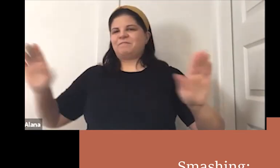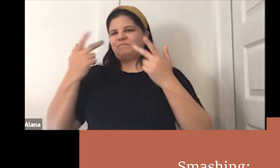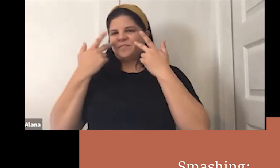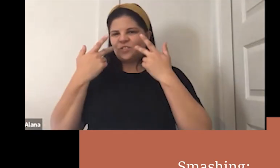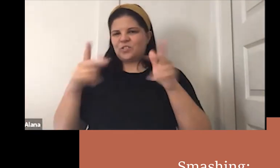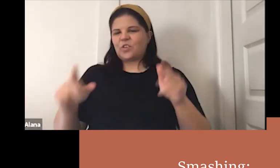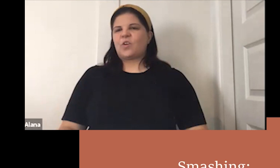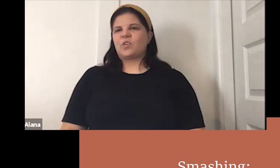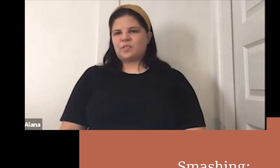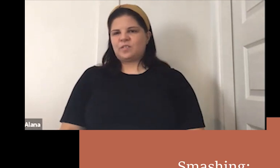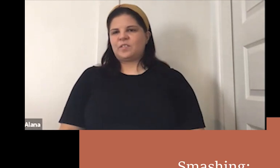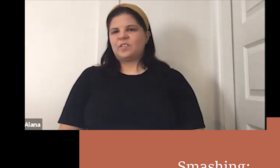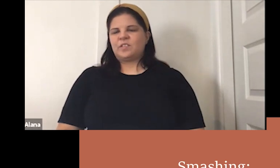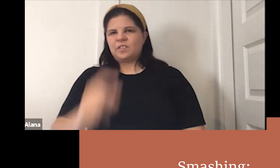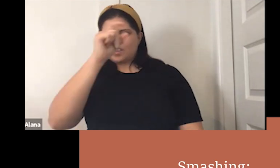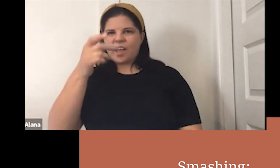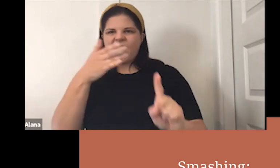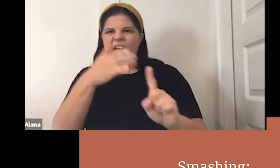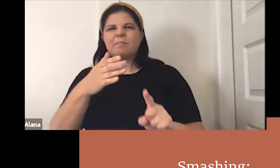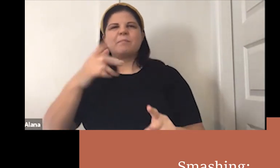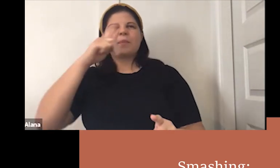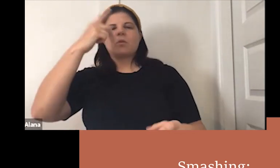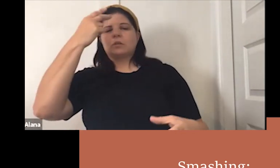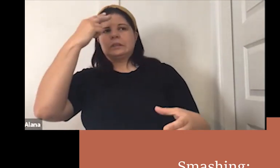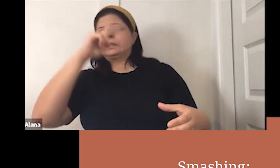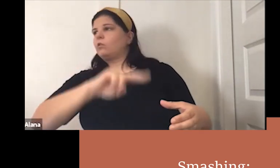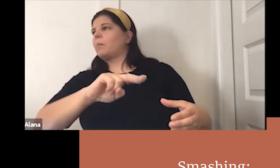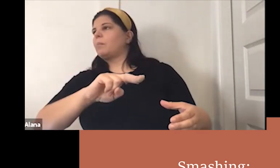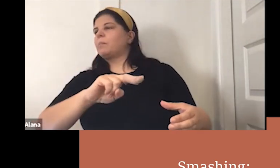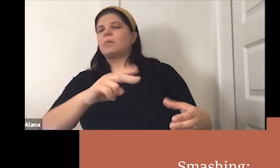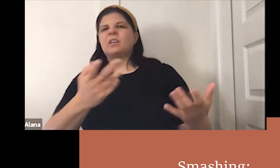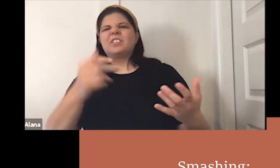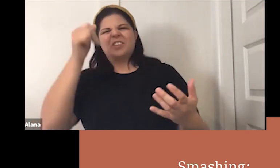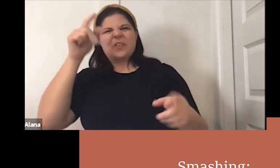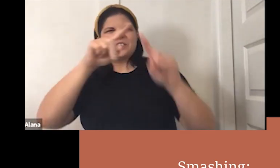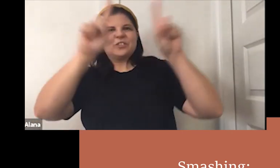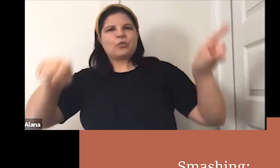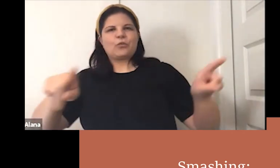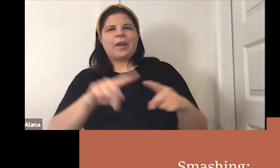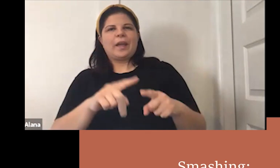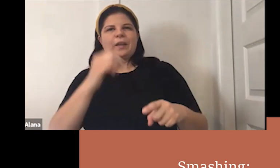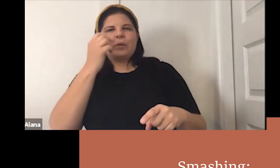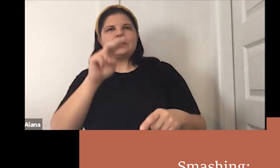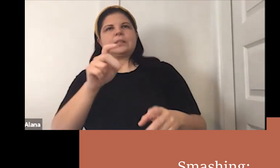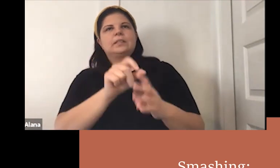stereo typical screen-based representations of dwarfism.